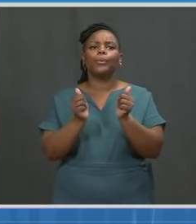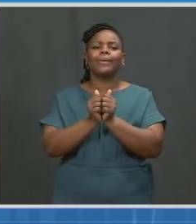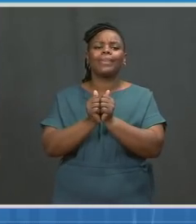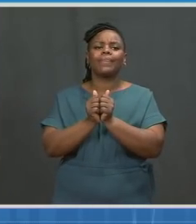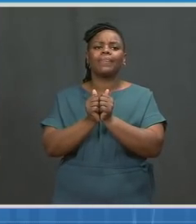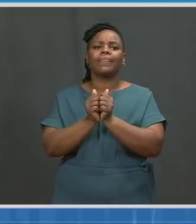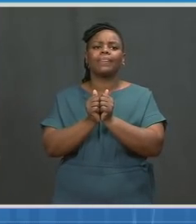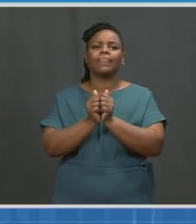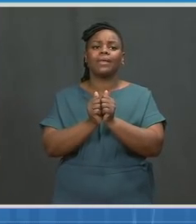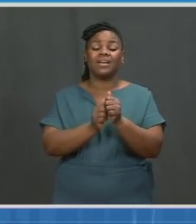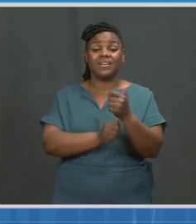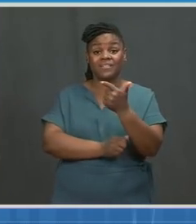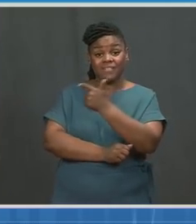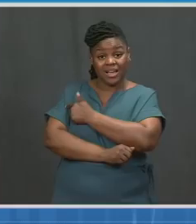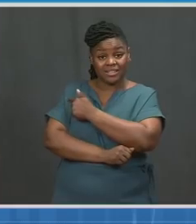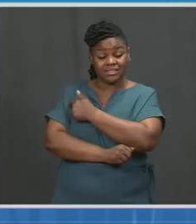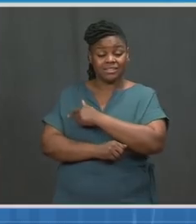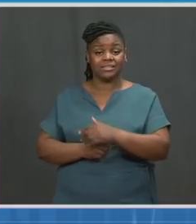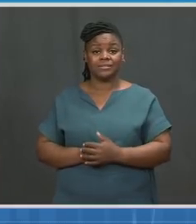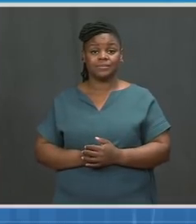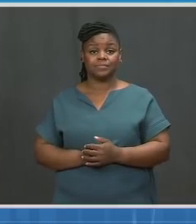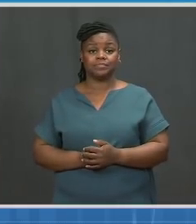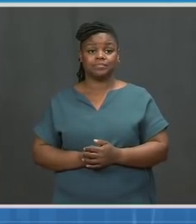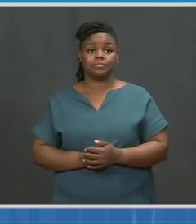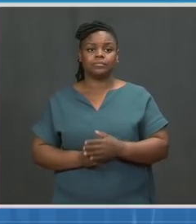as well as by the AstraZeneca, Novavax,